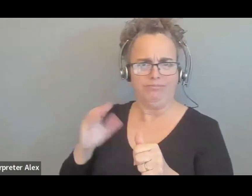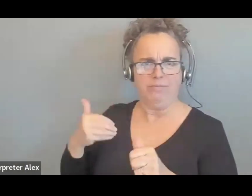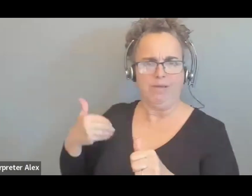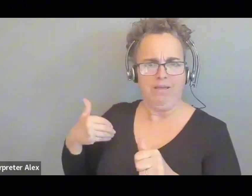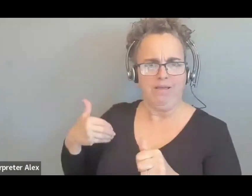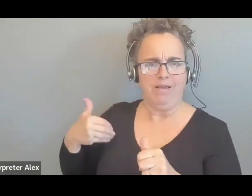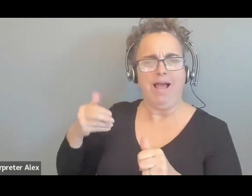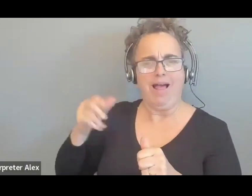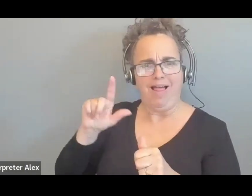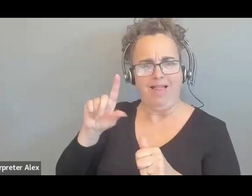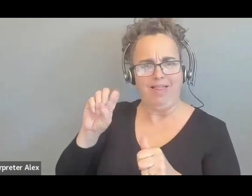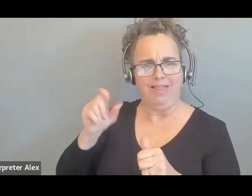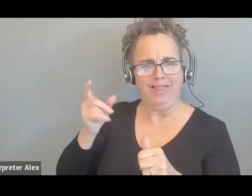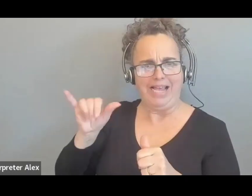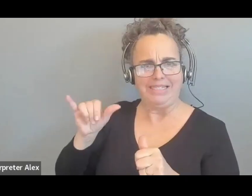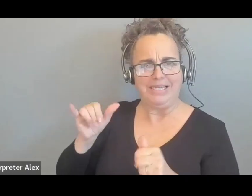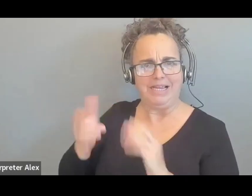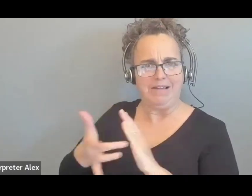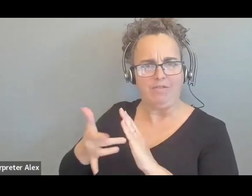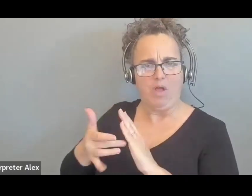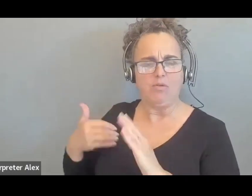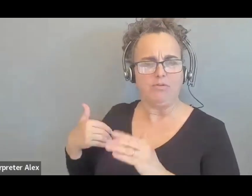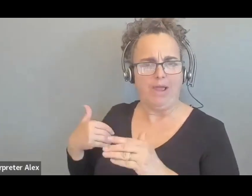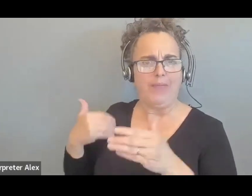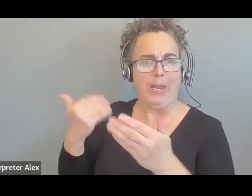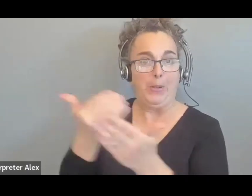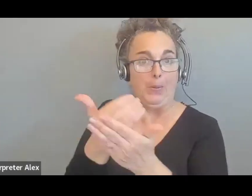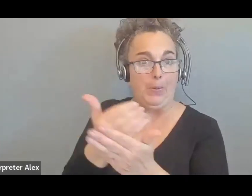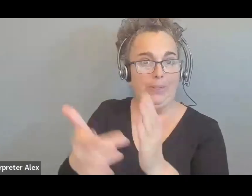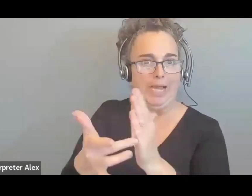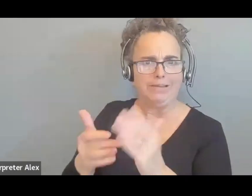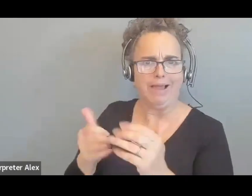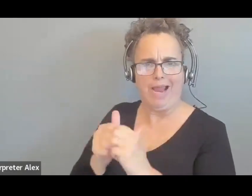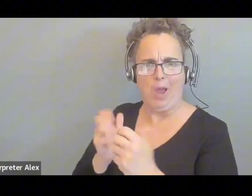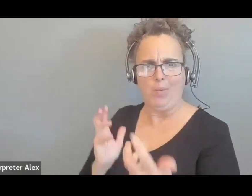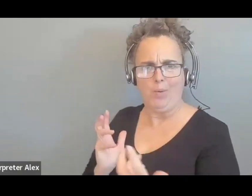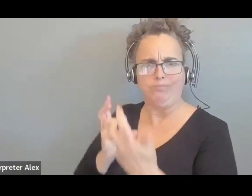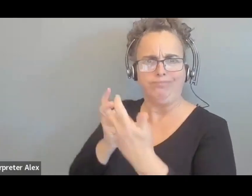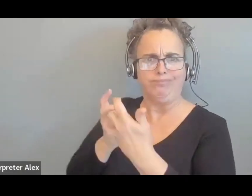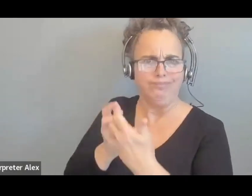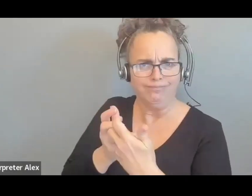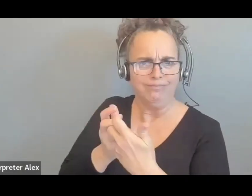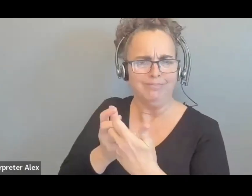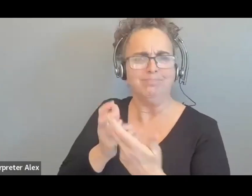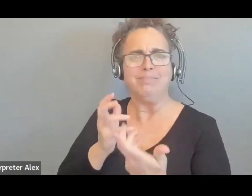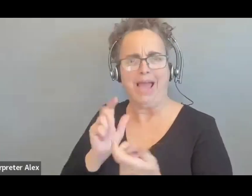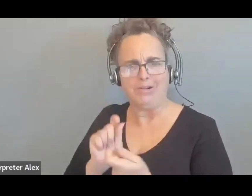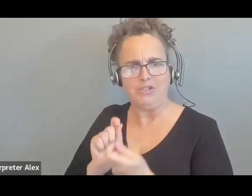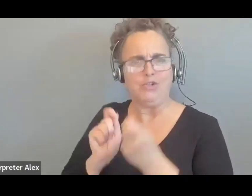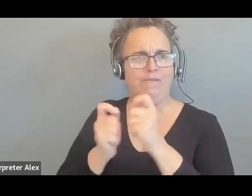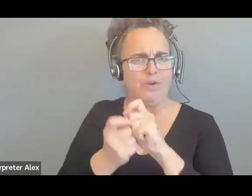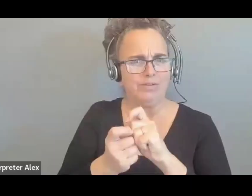and then much newer technology and trying to find the transition or the convergence and what comes of that.